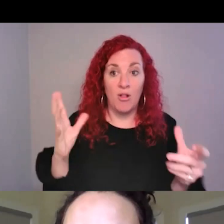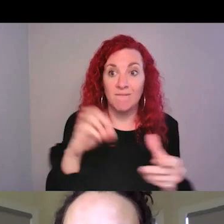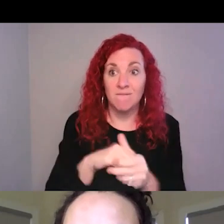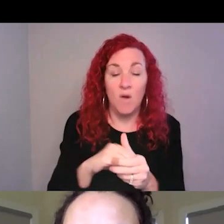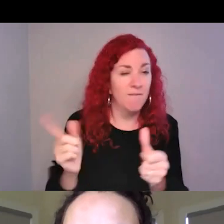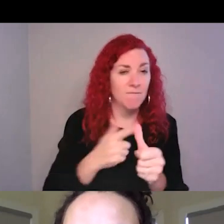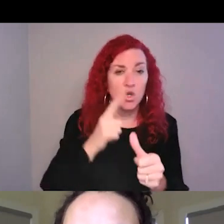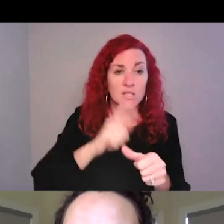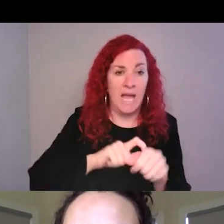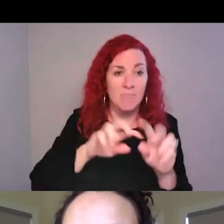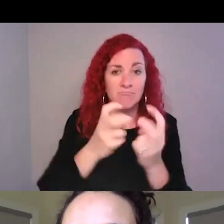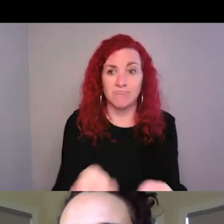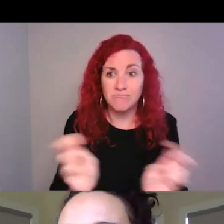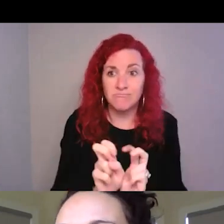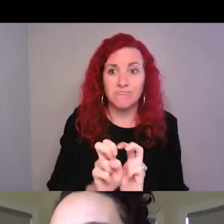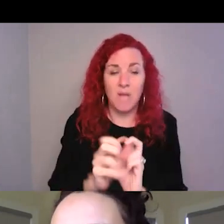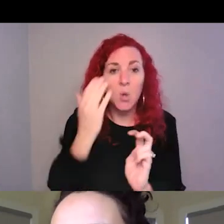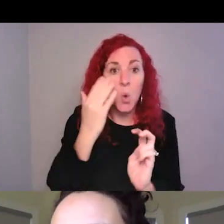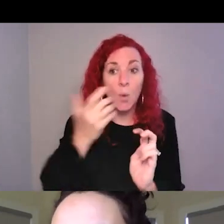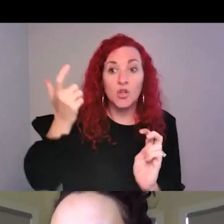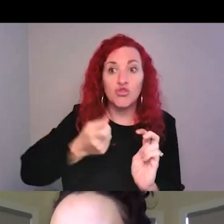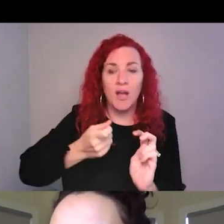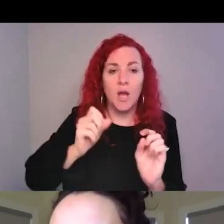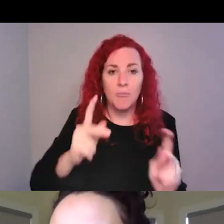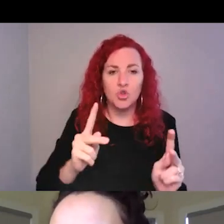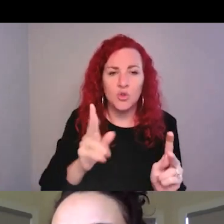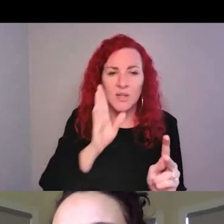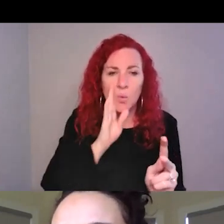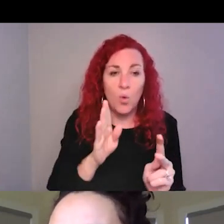GRANT OPPORTUNITY WAS COMING BACK IN 2019.